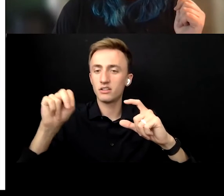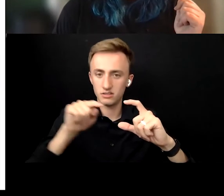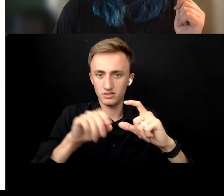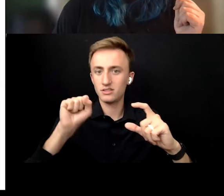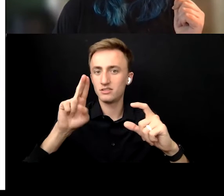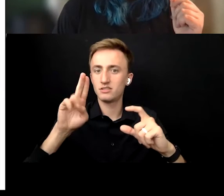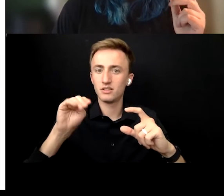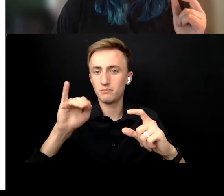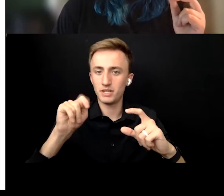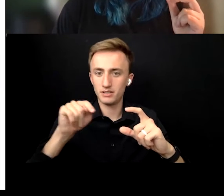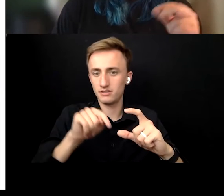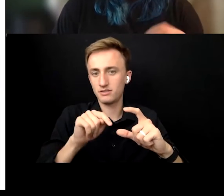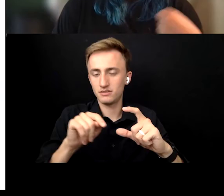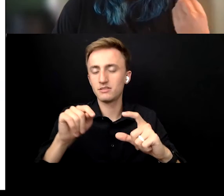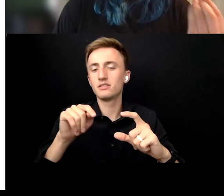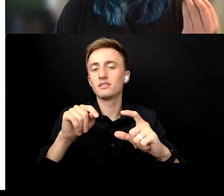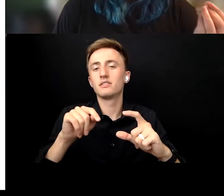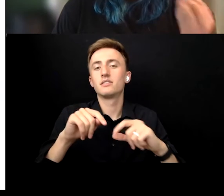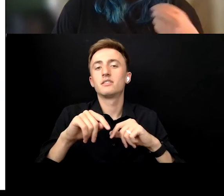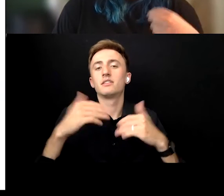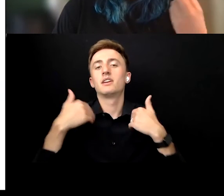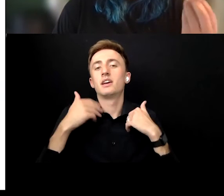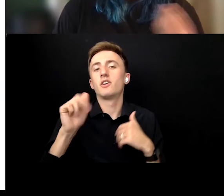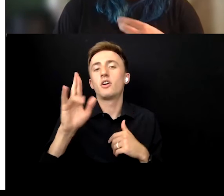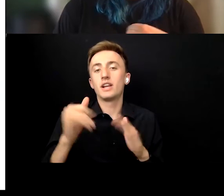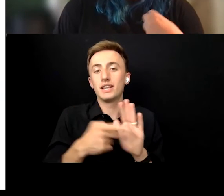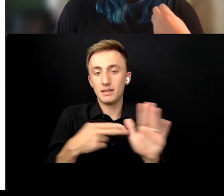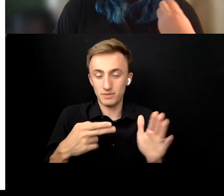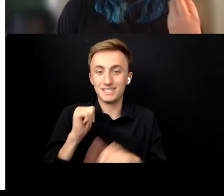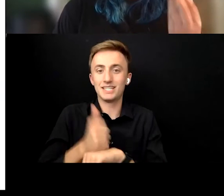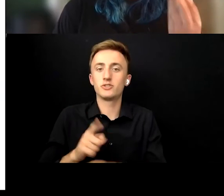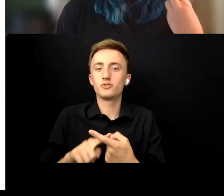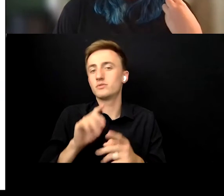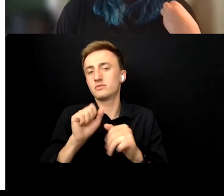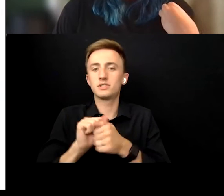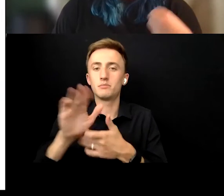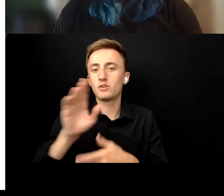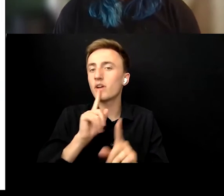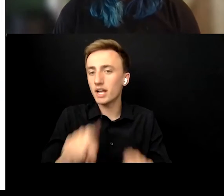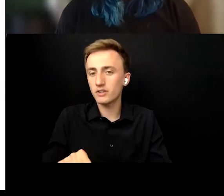assume that. We have a aria label set to "and that your answers" Endo HTML text inside that